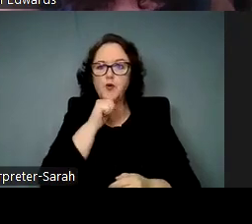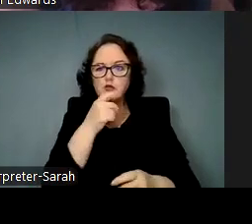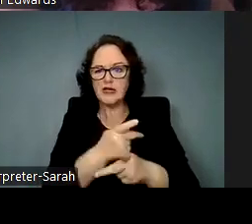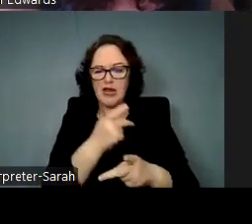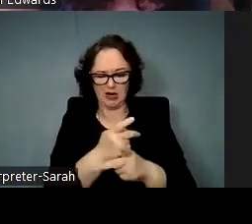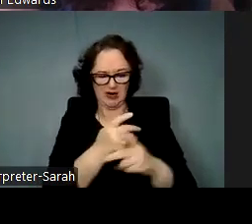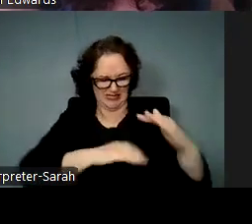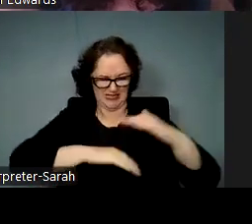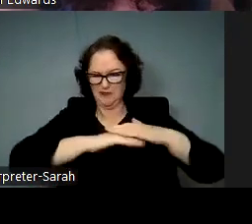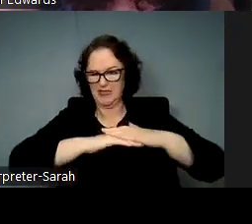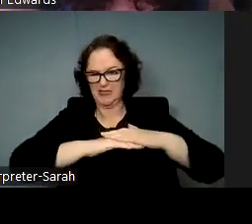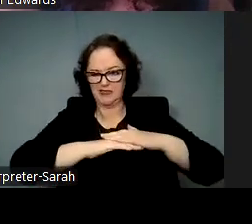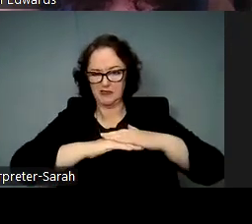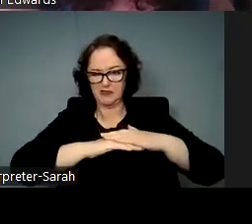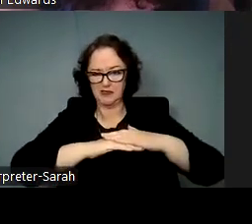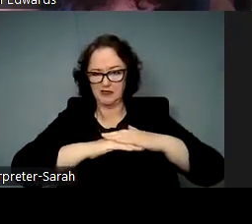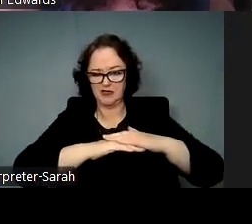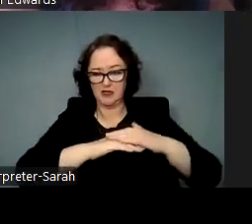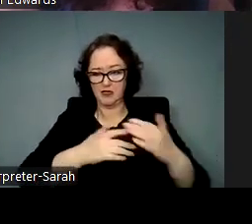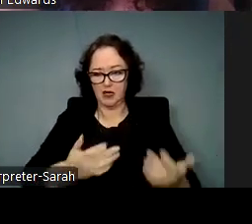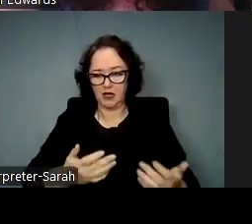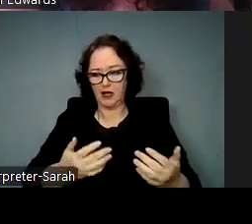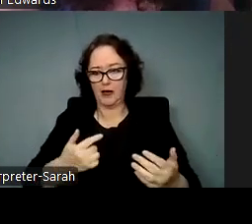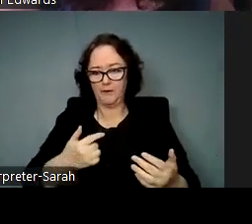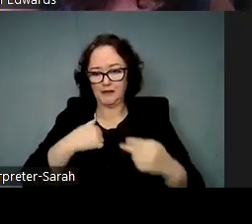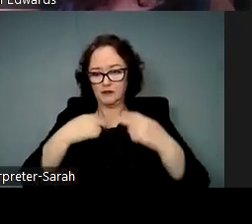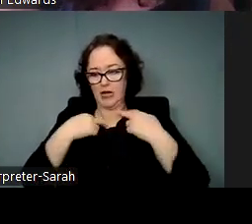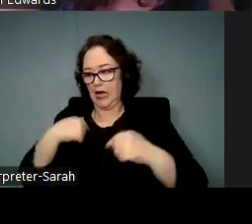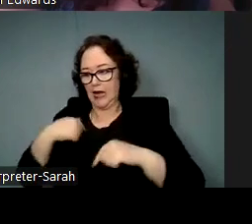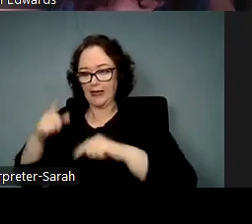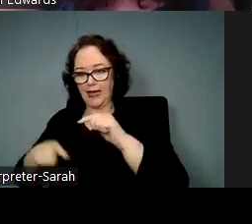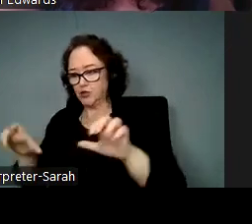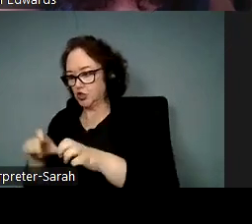can't do X, Y and Z because of that limitation." So it's really